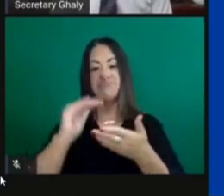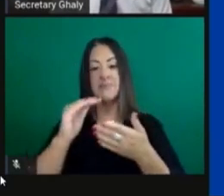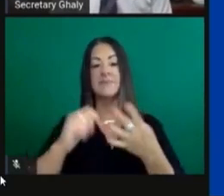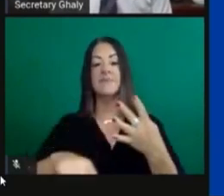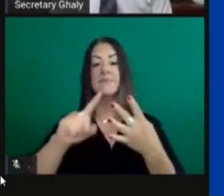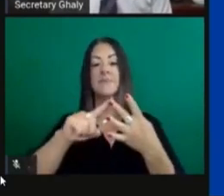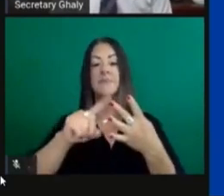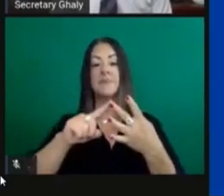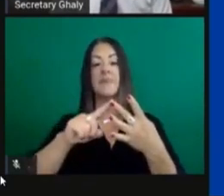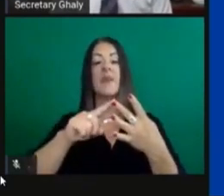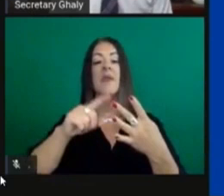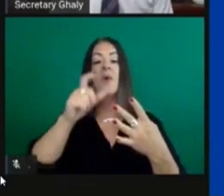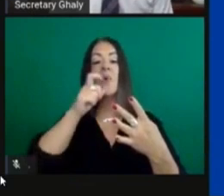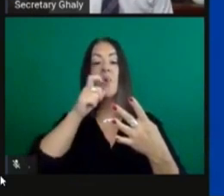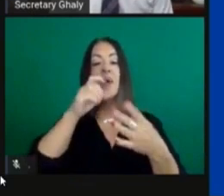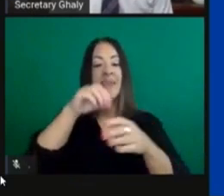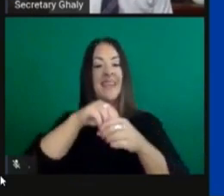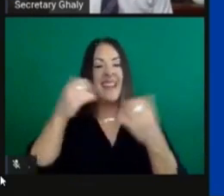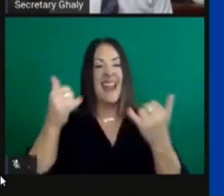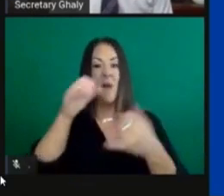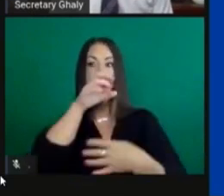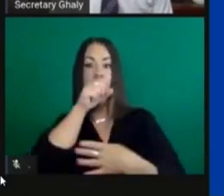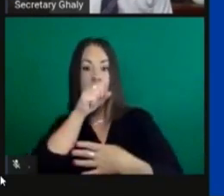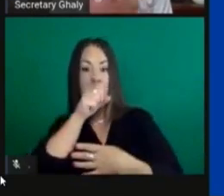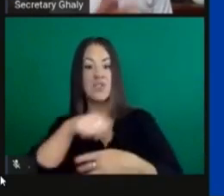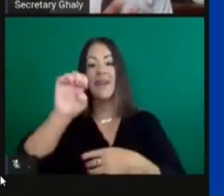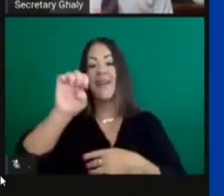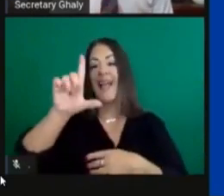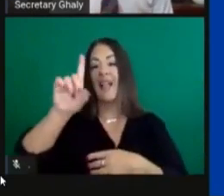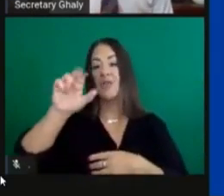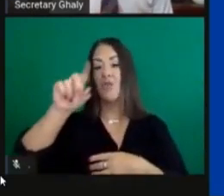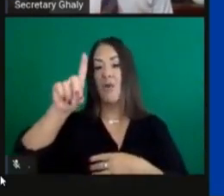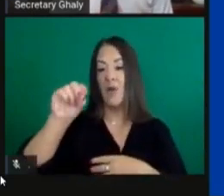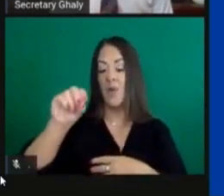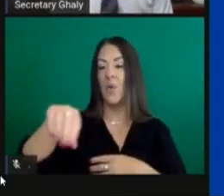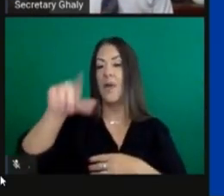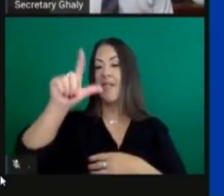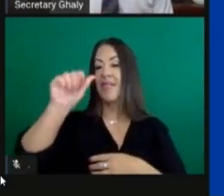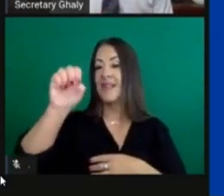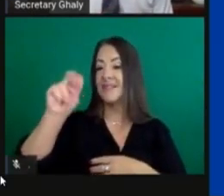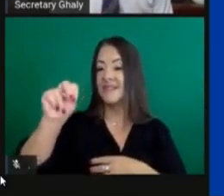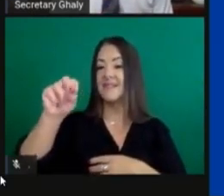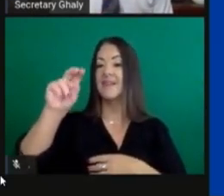PURPLE TO RED. IN TERMS OF ORANGE, MOVING FROM RED TO ORANGE.